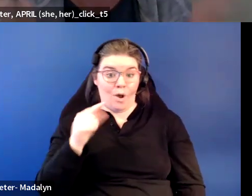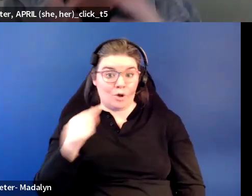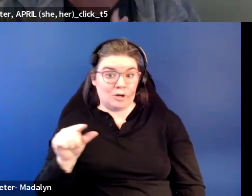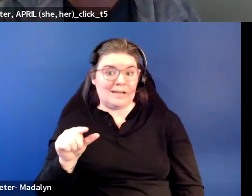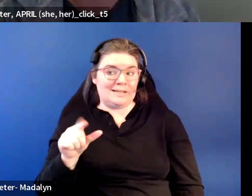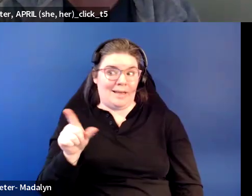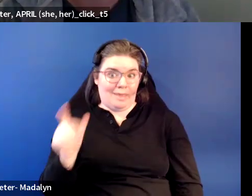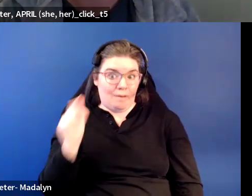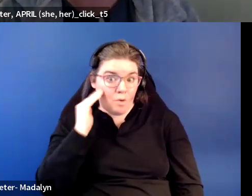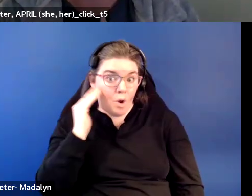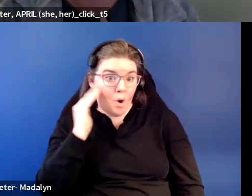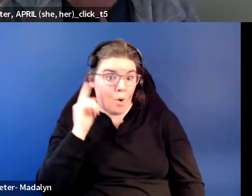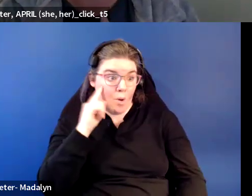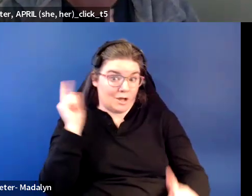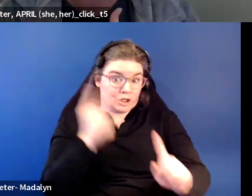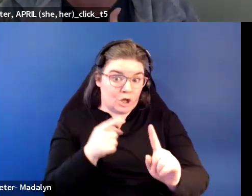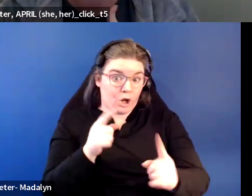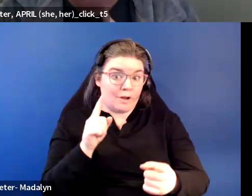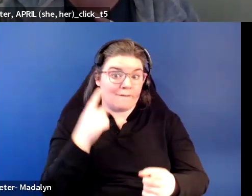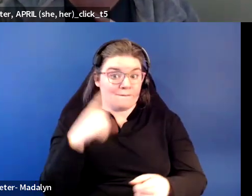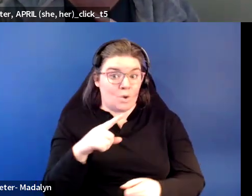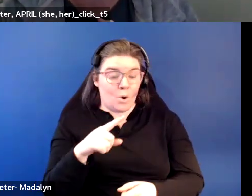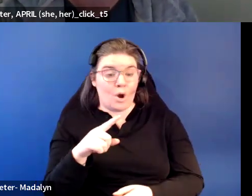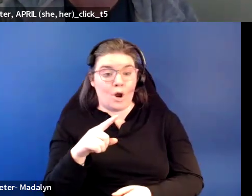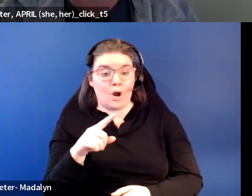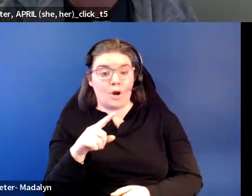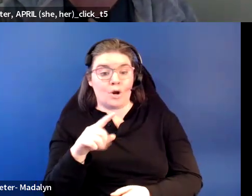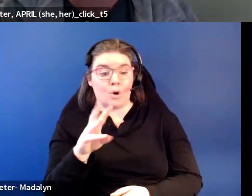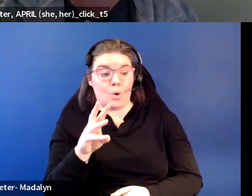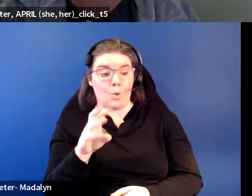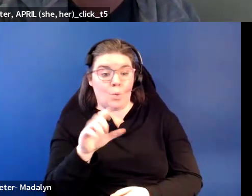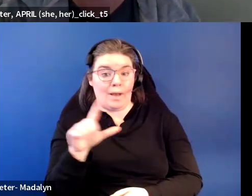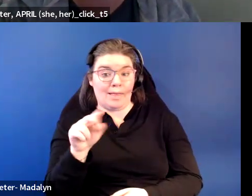Sierra Royster, APRIL (she, her): That might help. I'm wondering. Carolyn Grawi: okay.